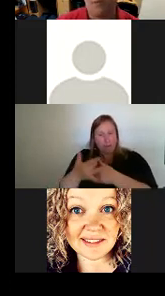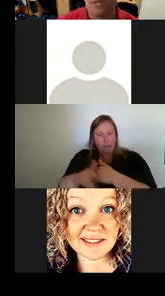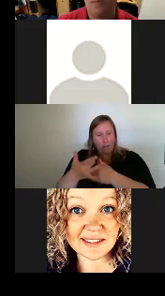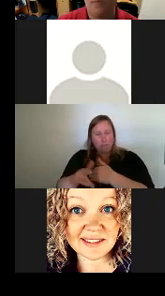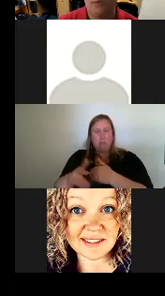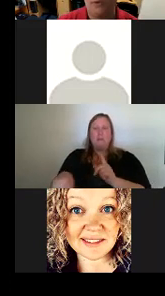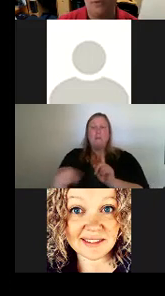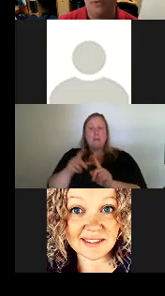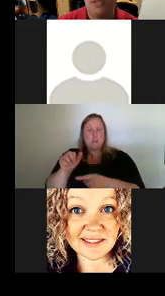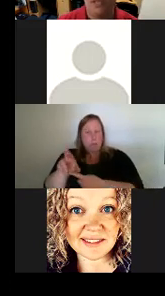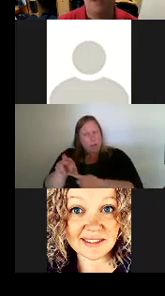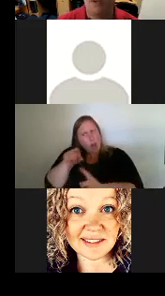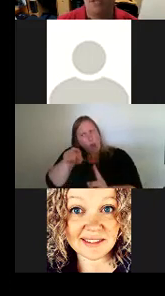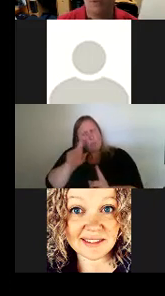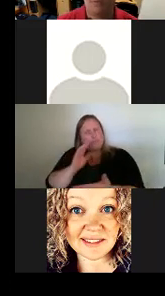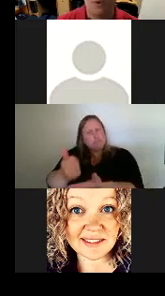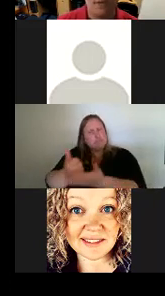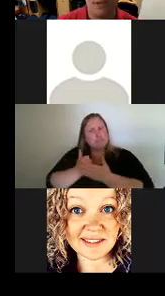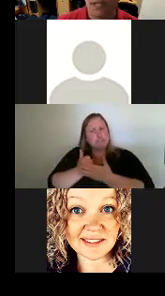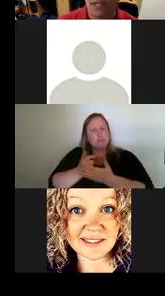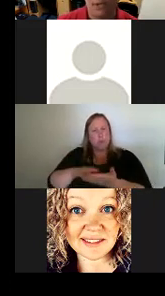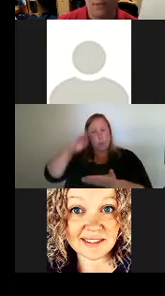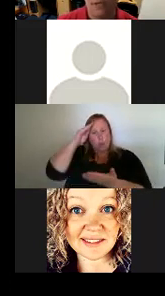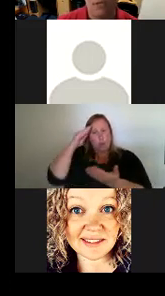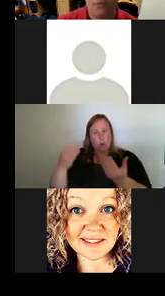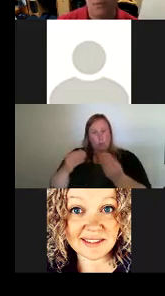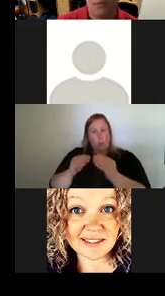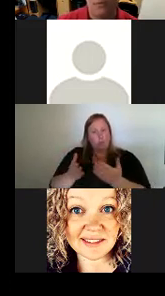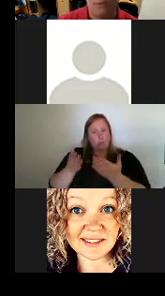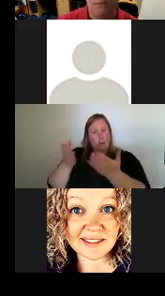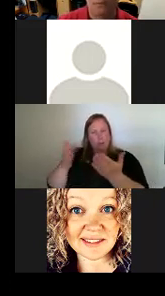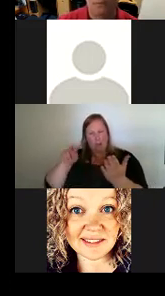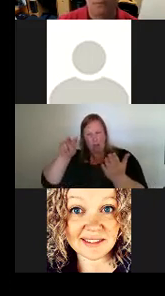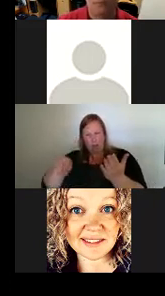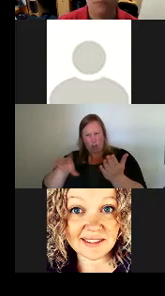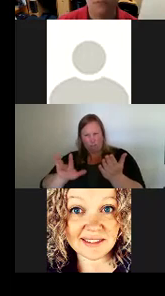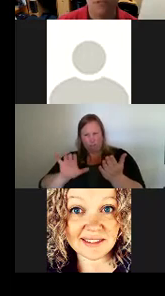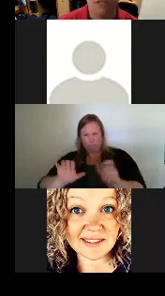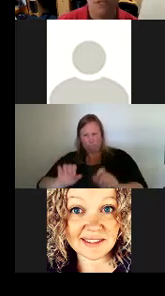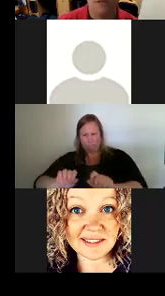BE HELPFUL FOR YOU. I HIGHLY RECOMMEND YOU EXPLORE THOSE.